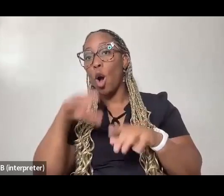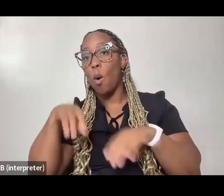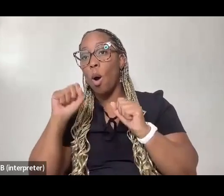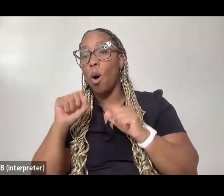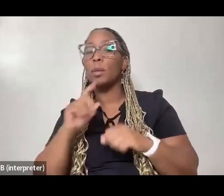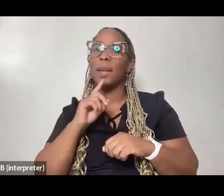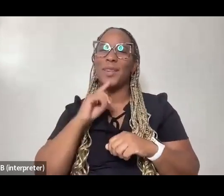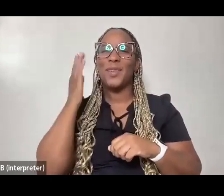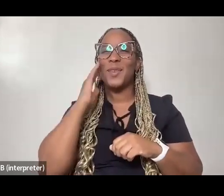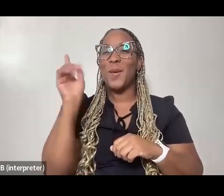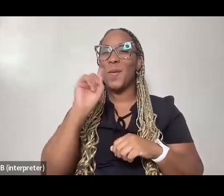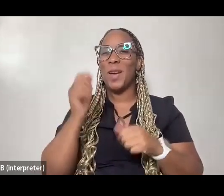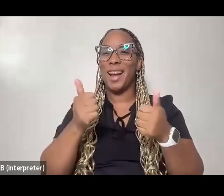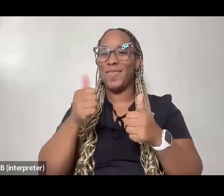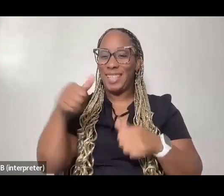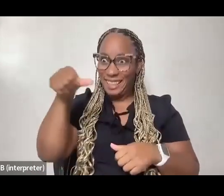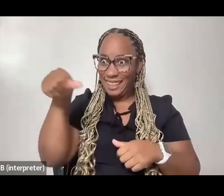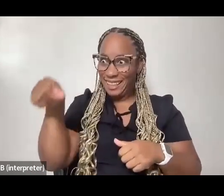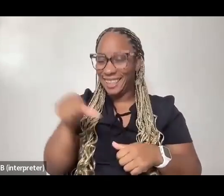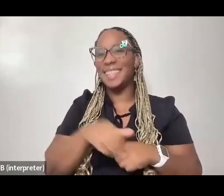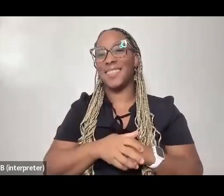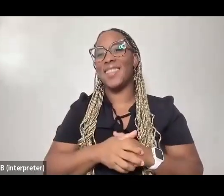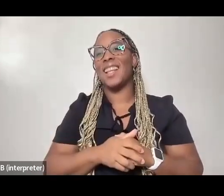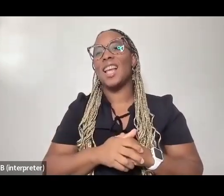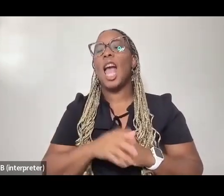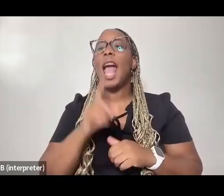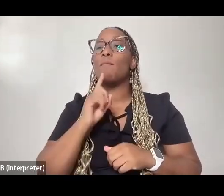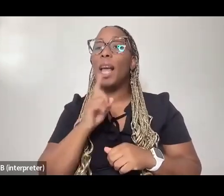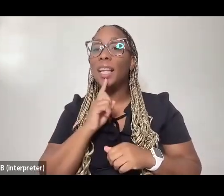where those buttons are. And making sure that there are